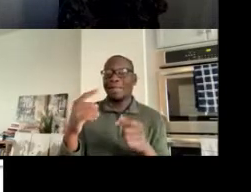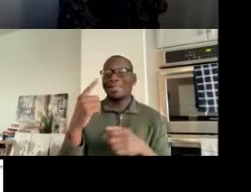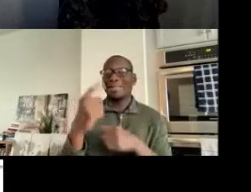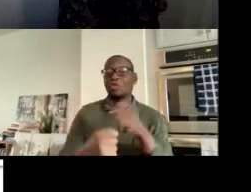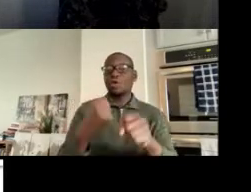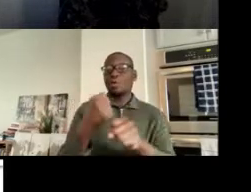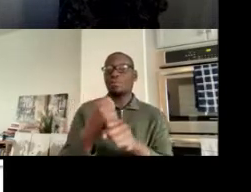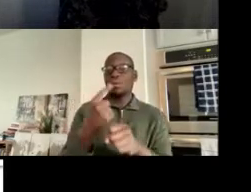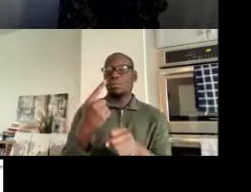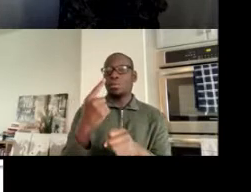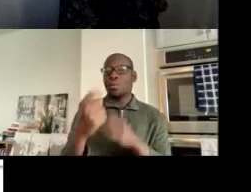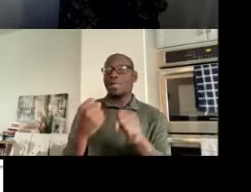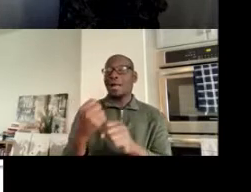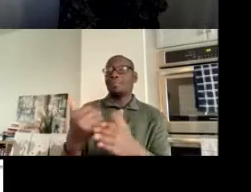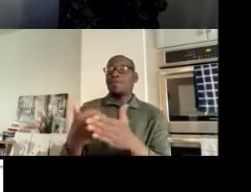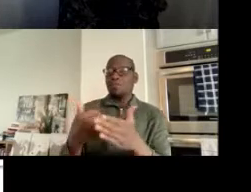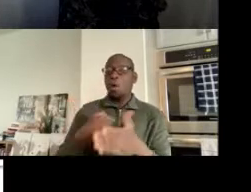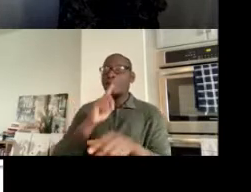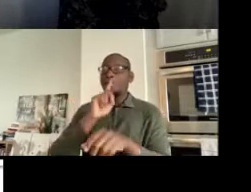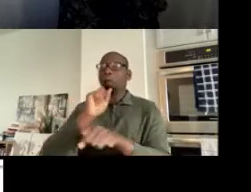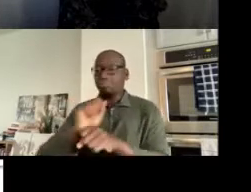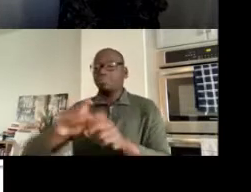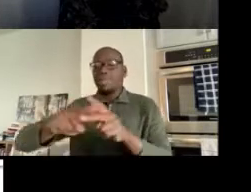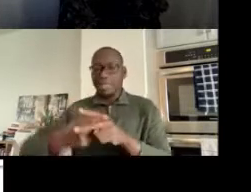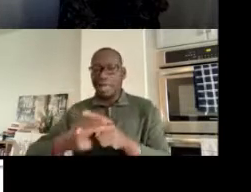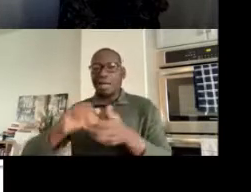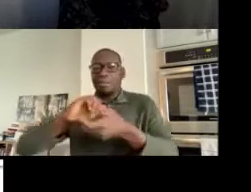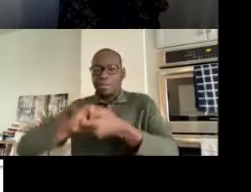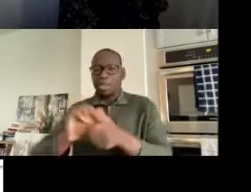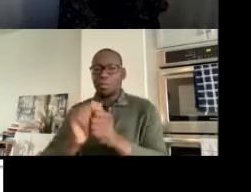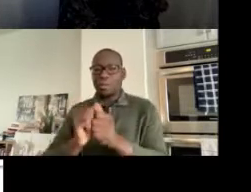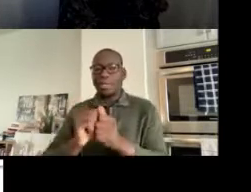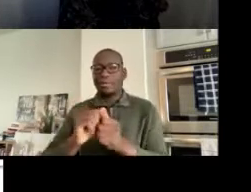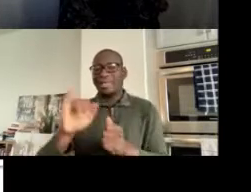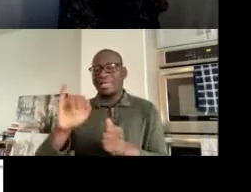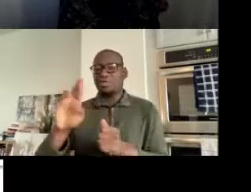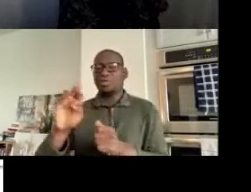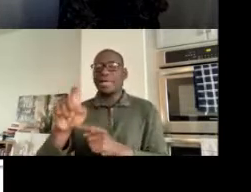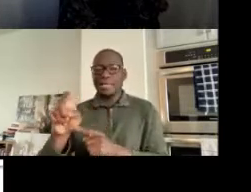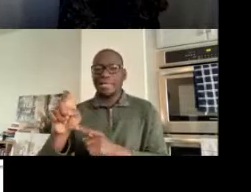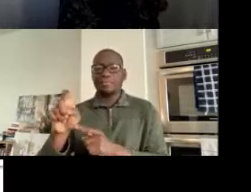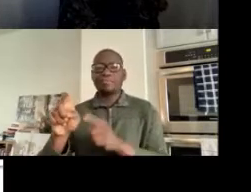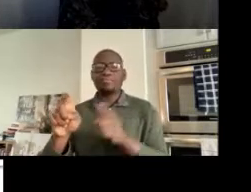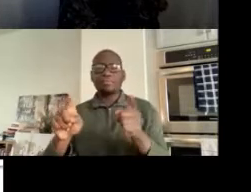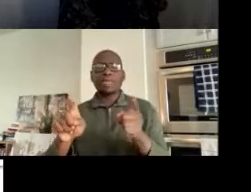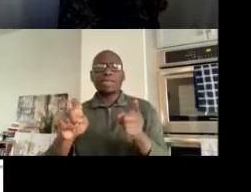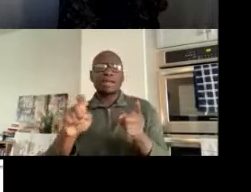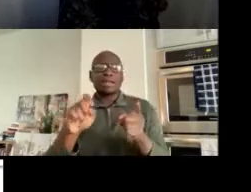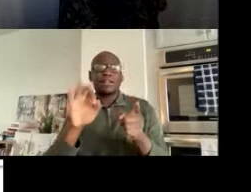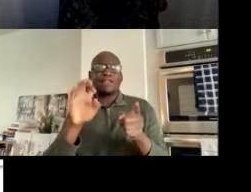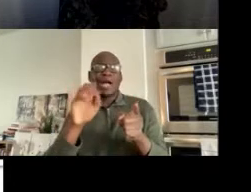so back in 2016, this was, so a few years before the program officially started its partnership